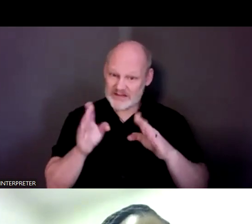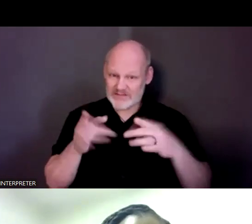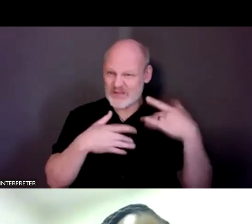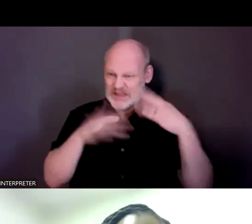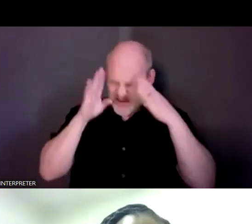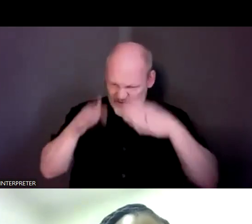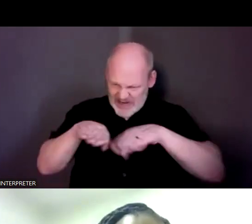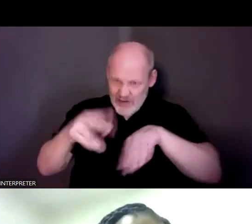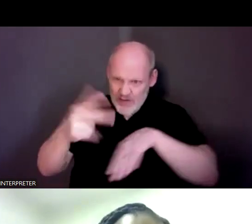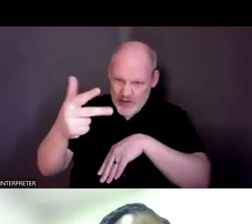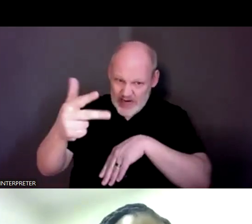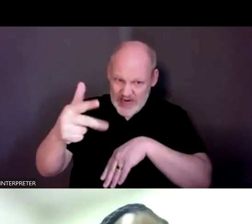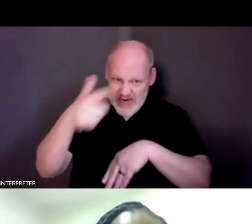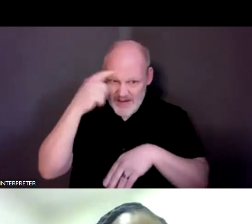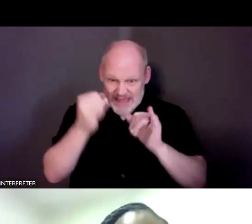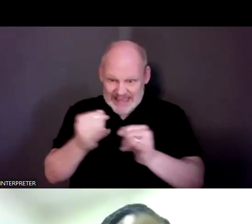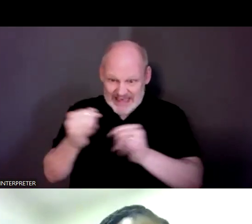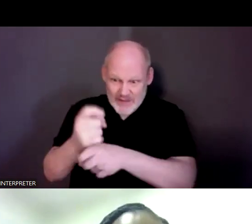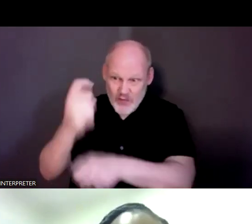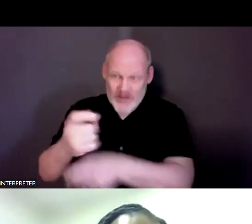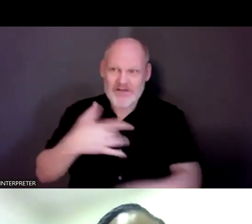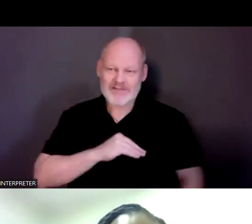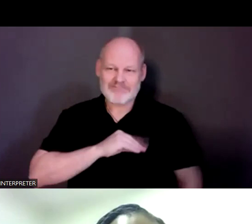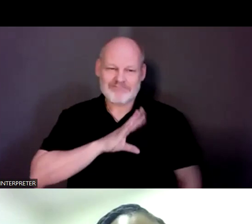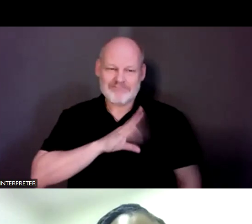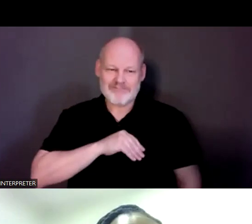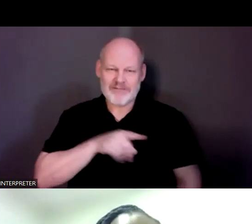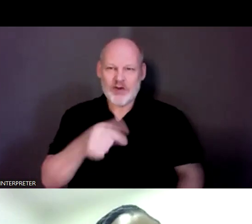individual wins it feels good like you're helping a star you're helping a family but